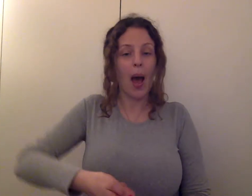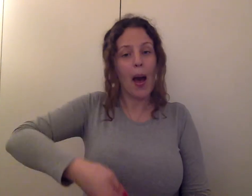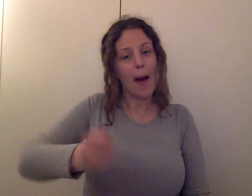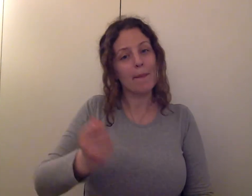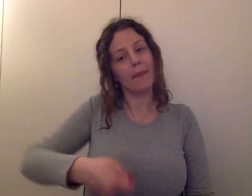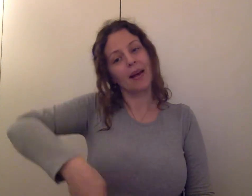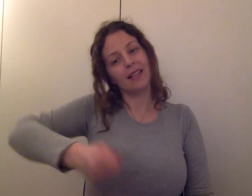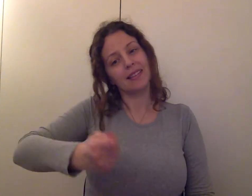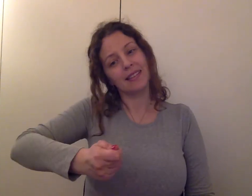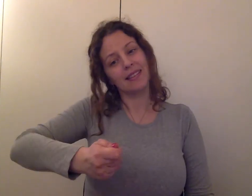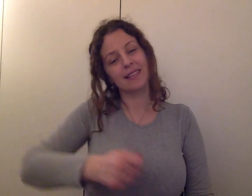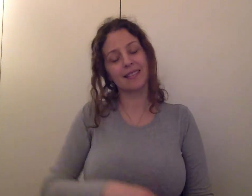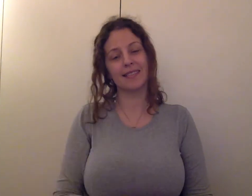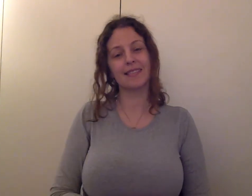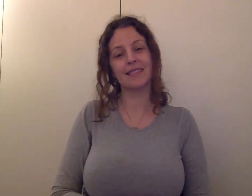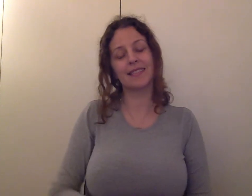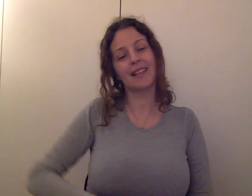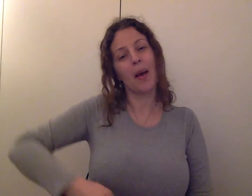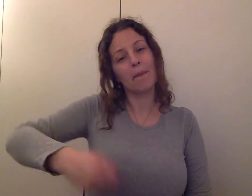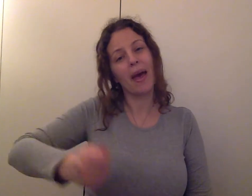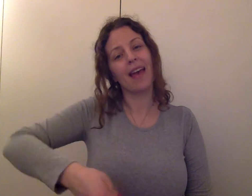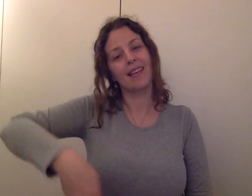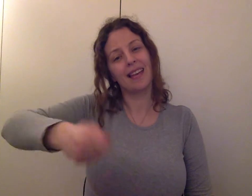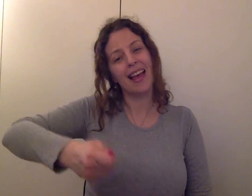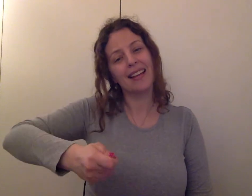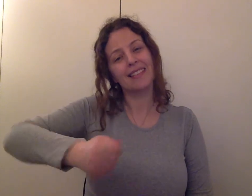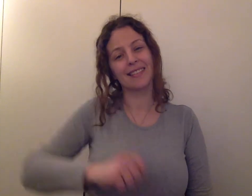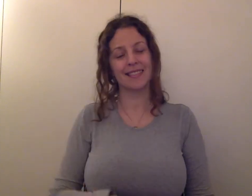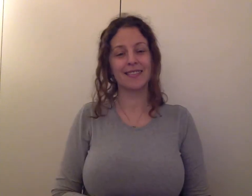PANCAKES